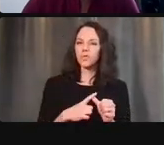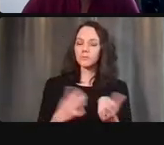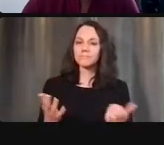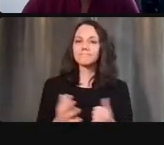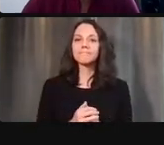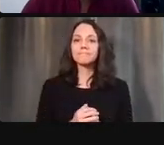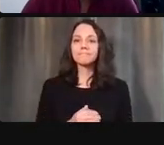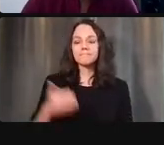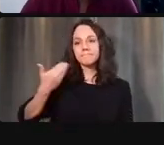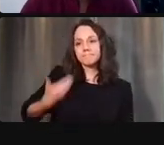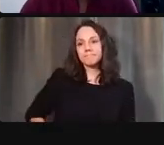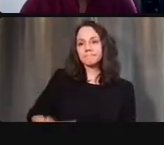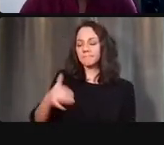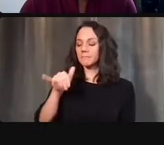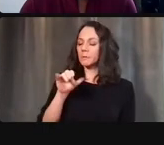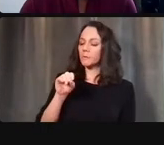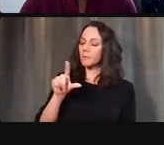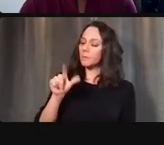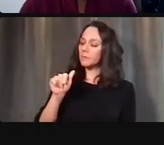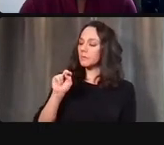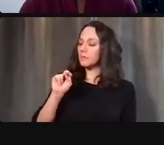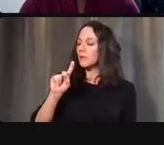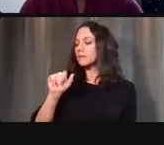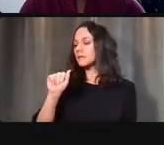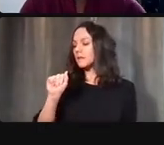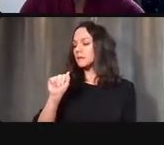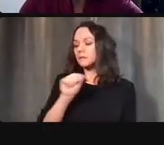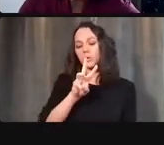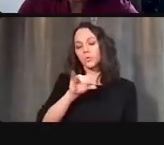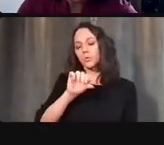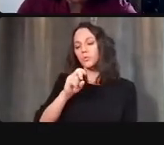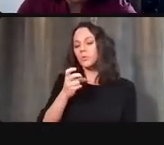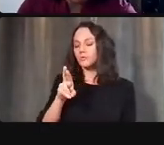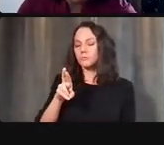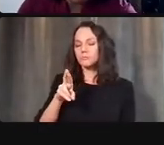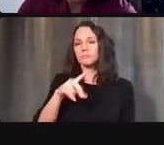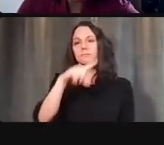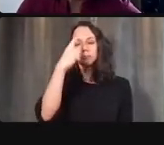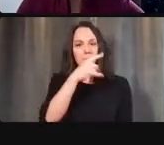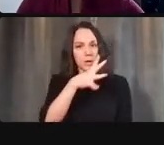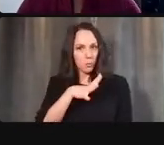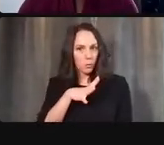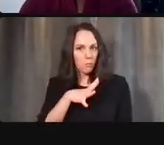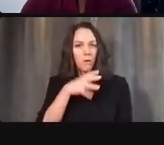I'm Yolanda wisher I'm a black woman in her forty s.